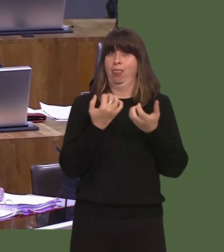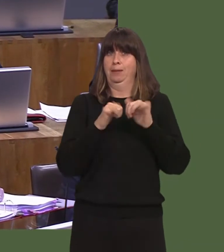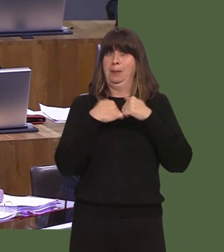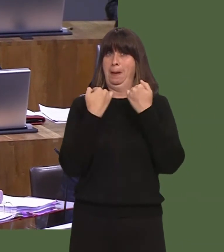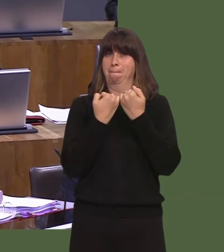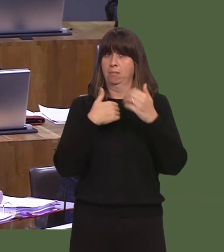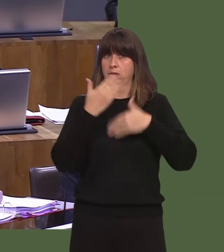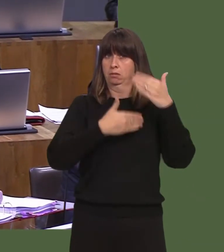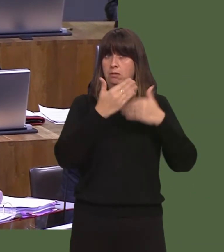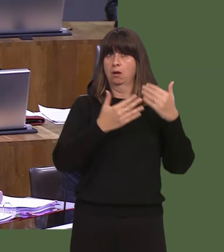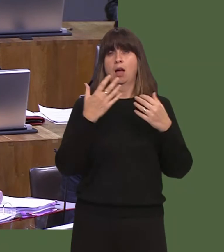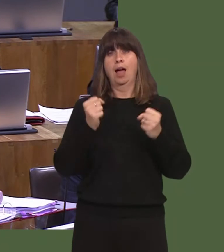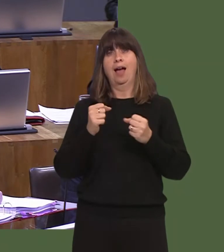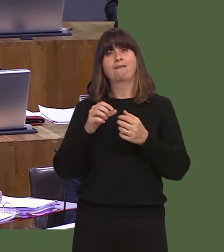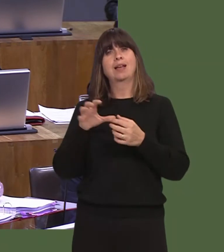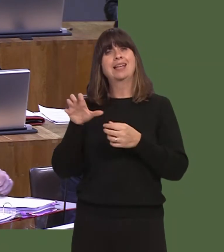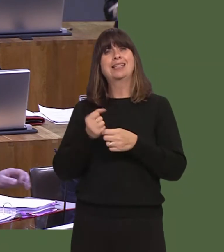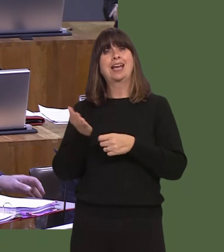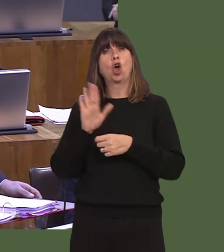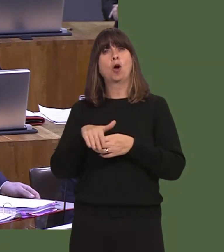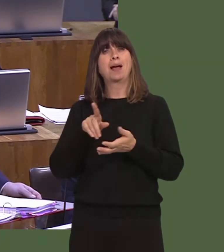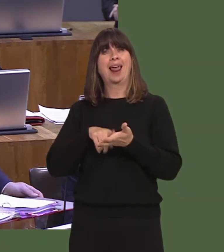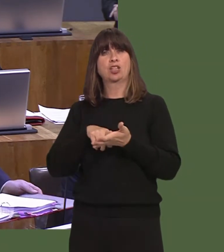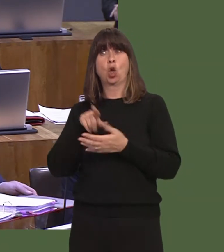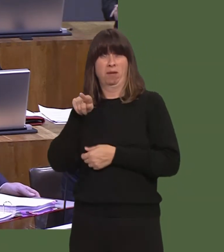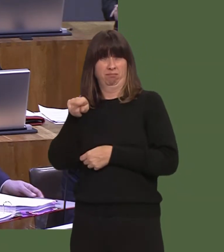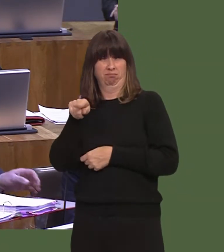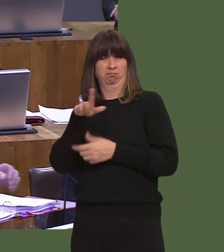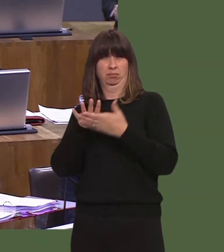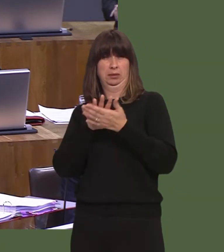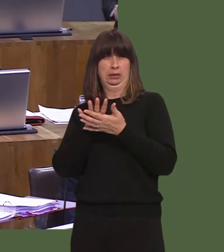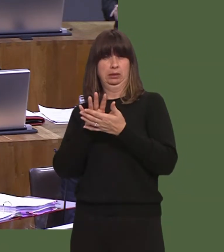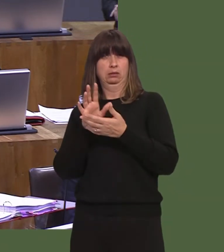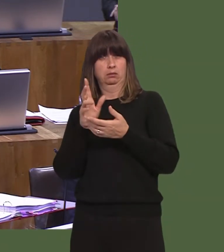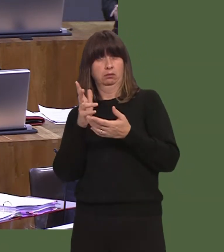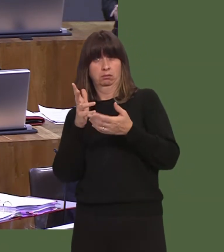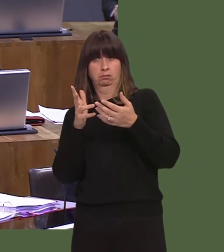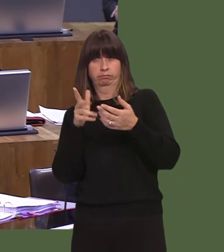We also have a programme called Take Home Naloxone that is provided to prisoners at the point of release within prisons across Wales.